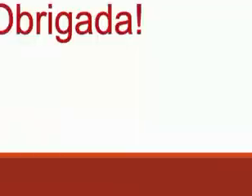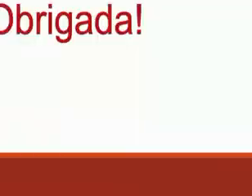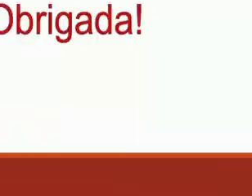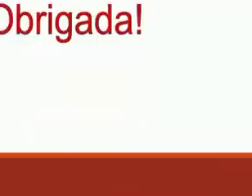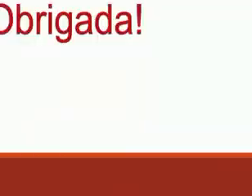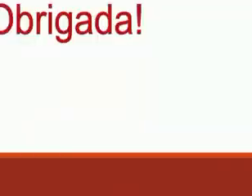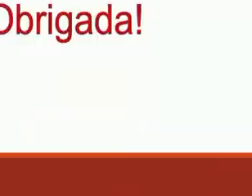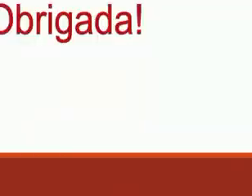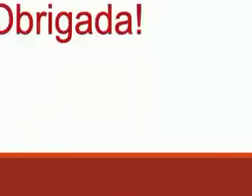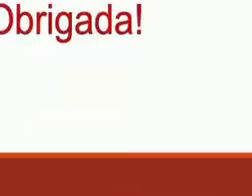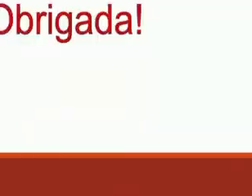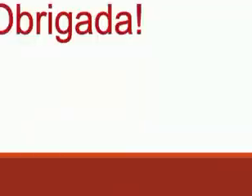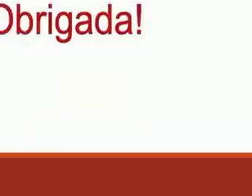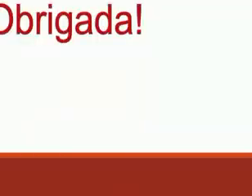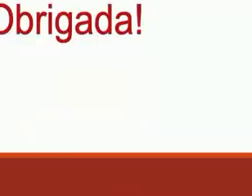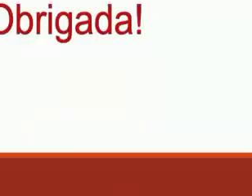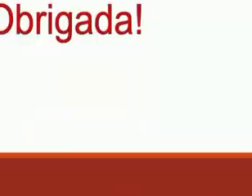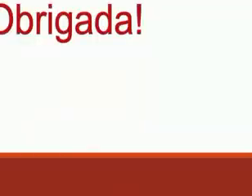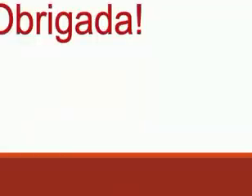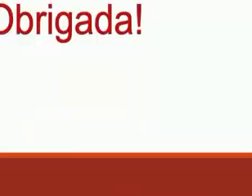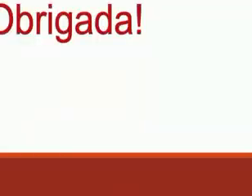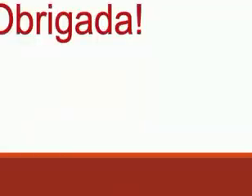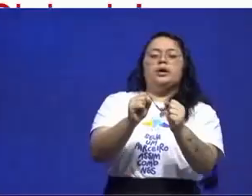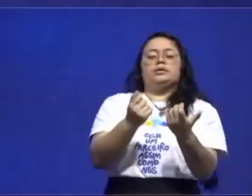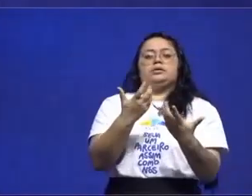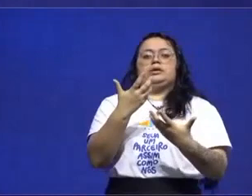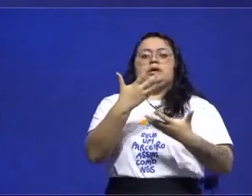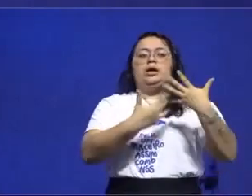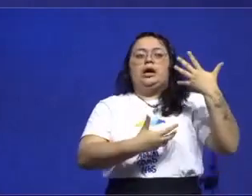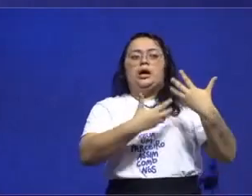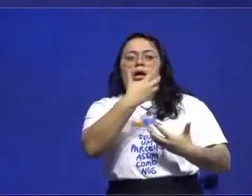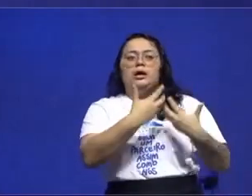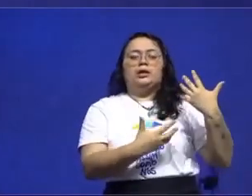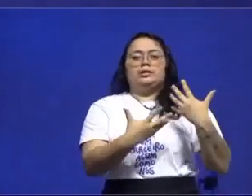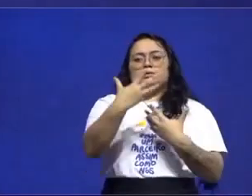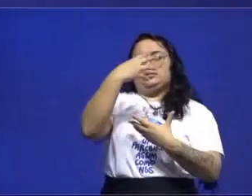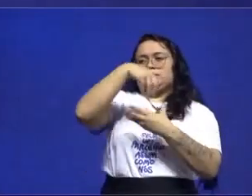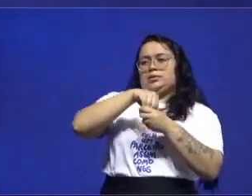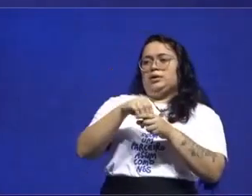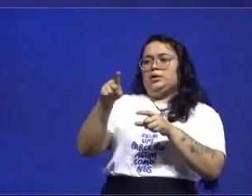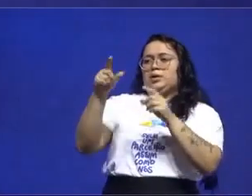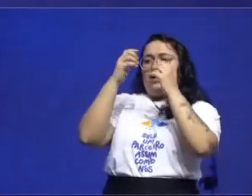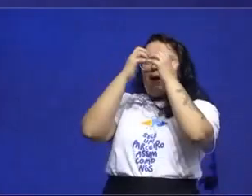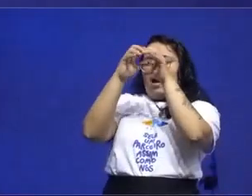can even generate a conflict in the mind of those who may be going through this moment of